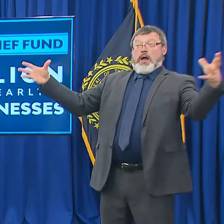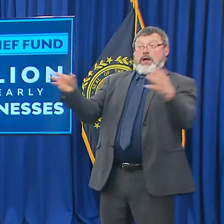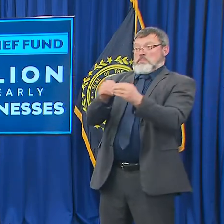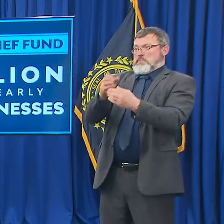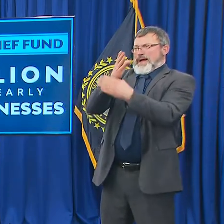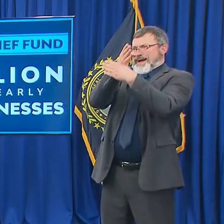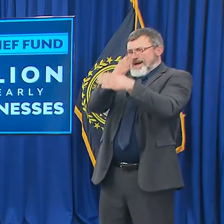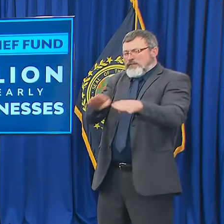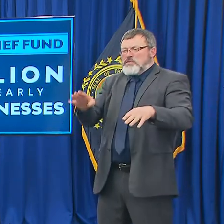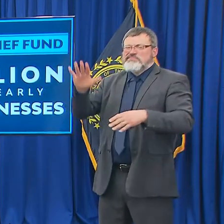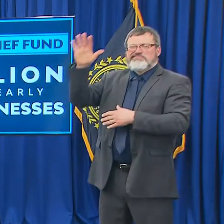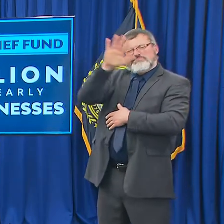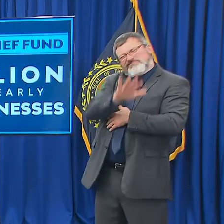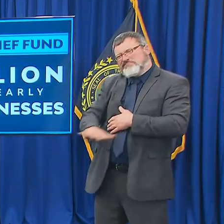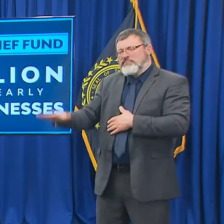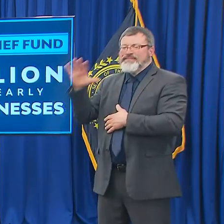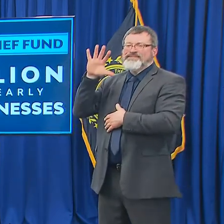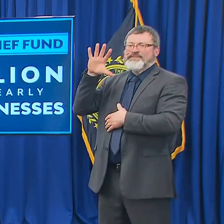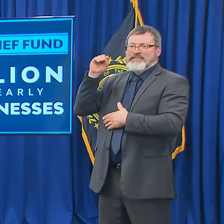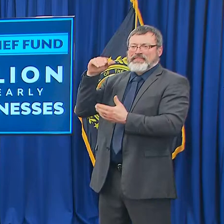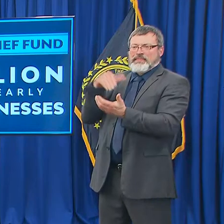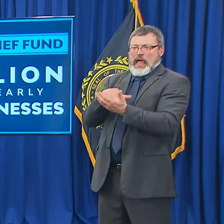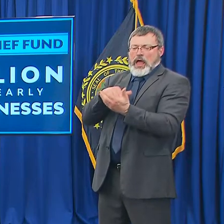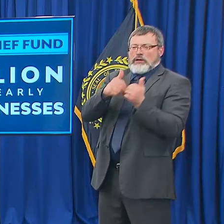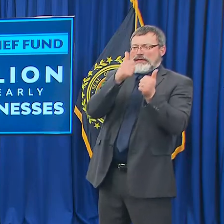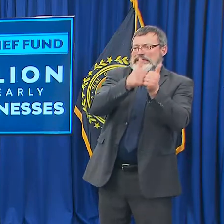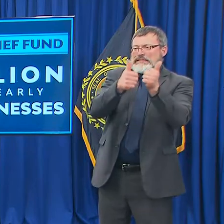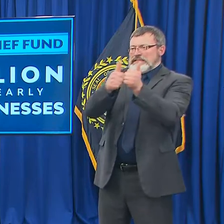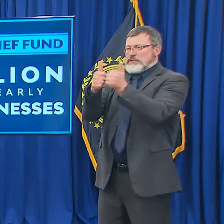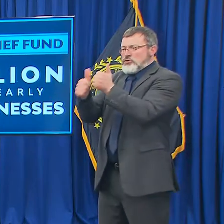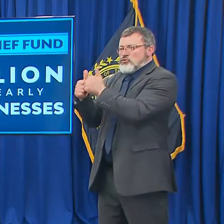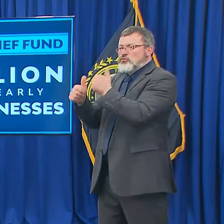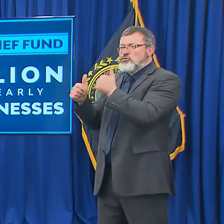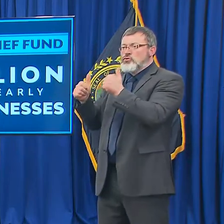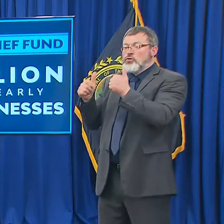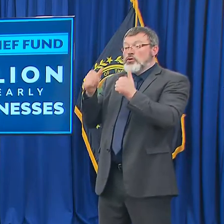had to adapt through the Kovac crisis. I don't think anyone has been immune from some